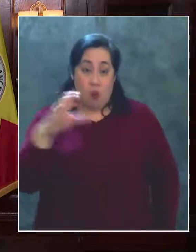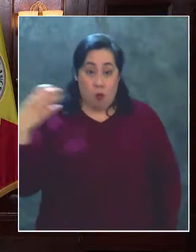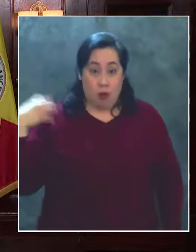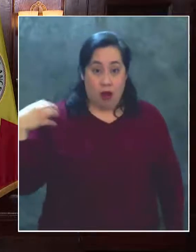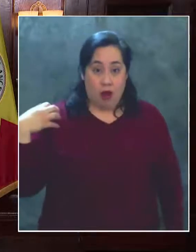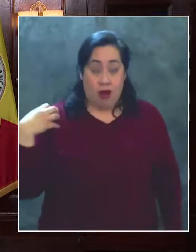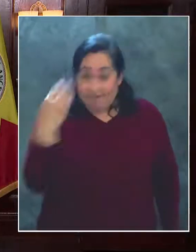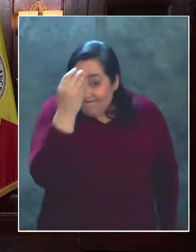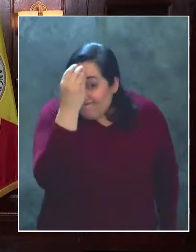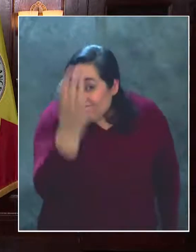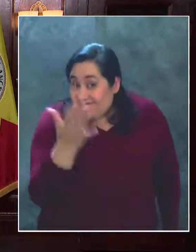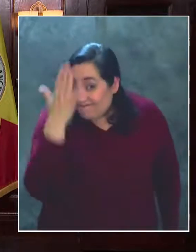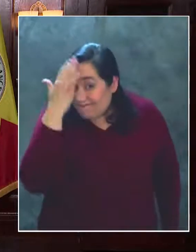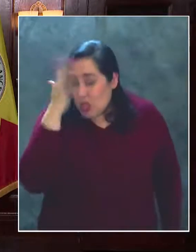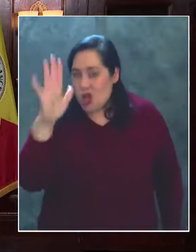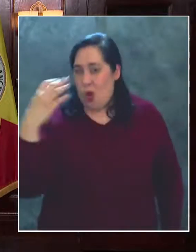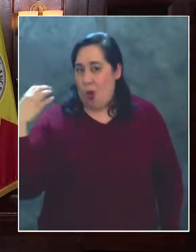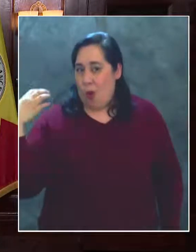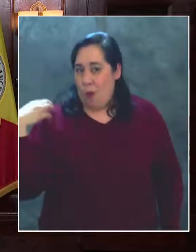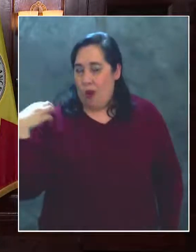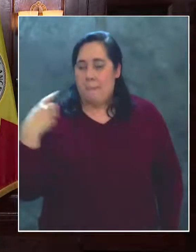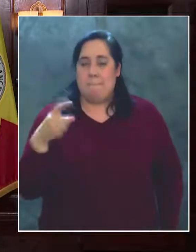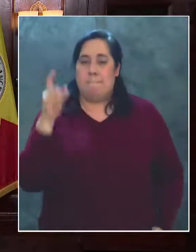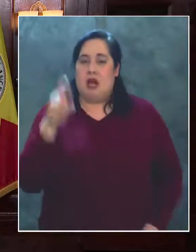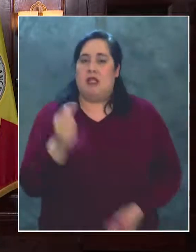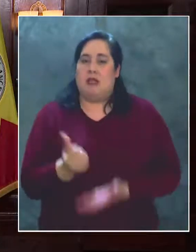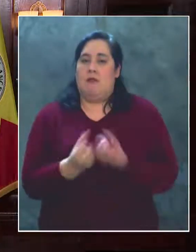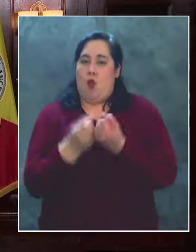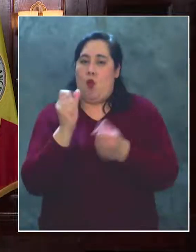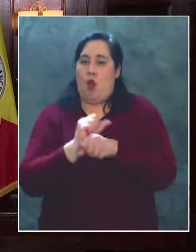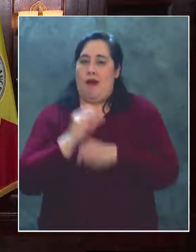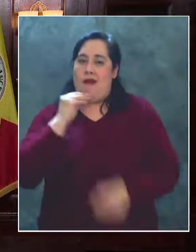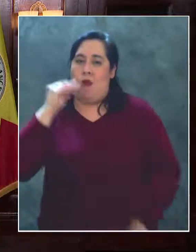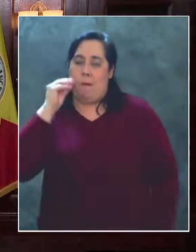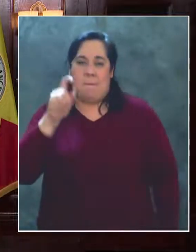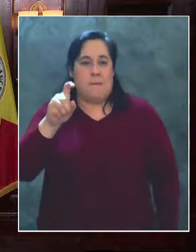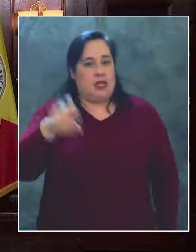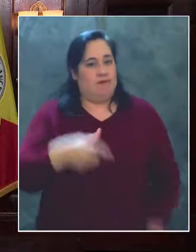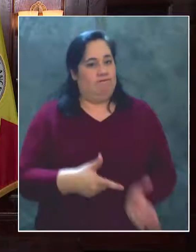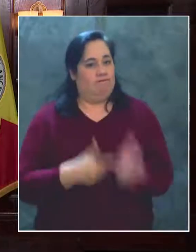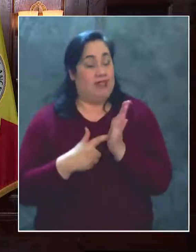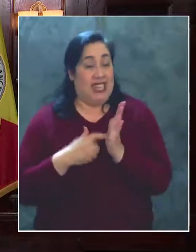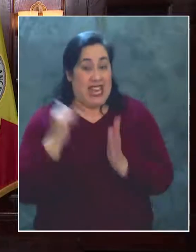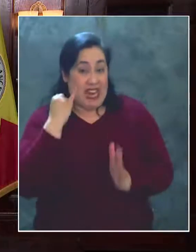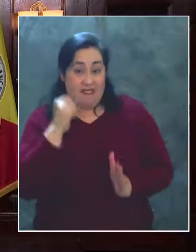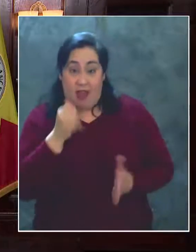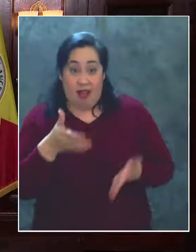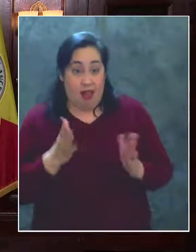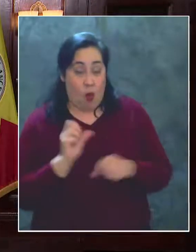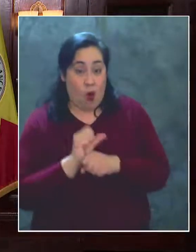AND BY THE WAY, YOUR EMPLOYER IS OBLIGATED TO SUPPORT YOU IN THAT. IF YOUR EMPLOYER IS NOT